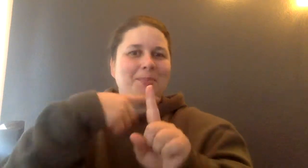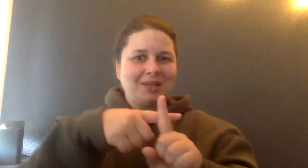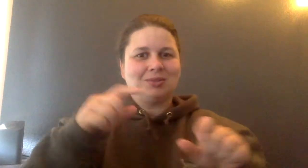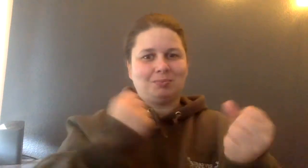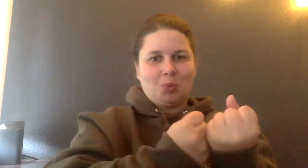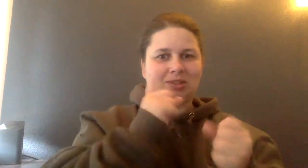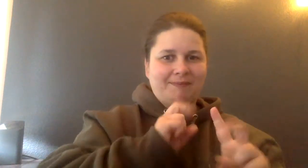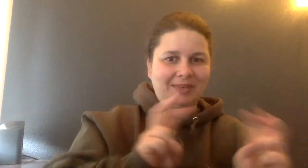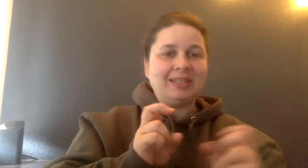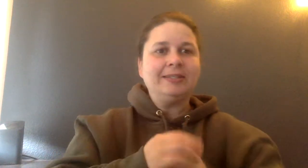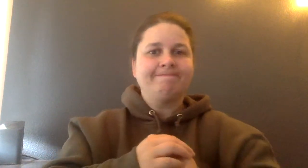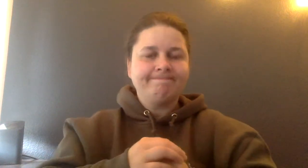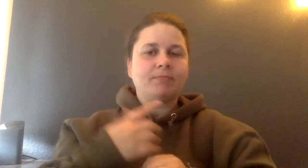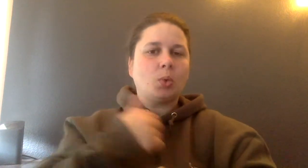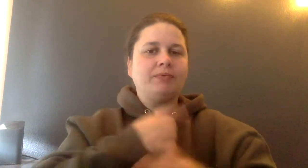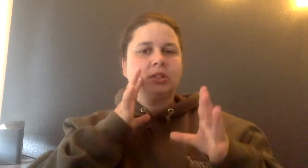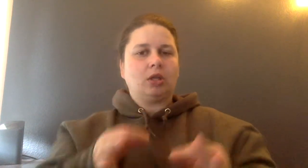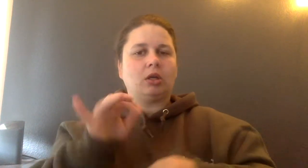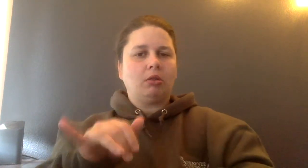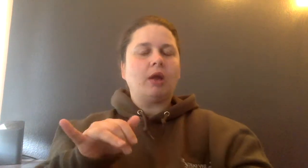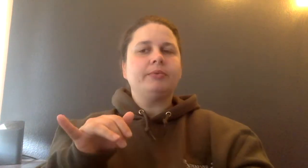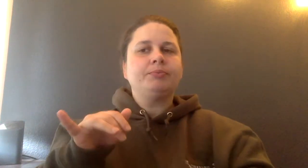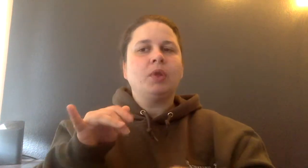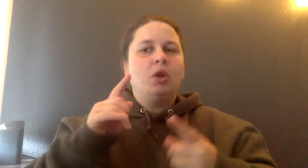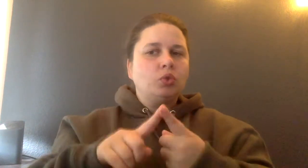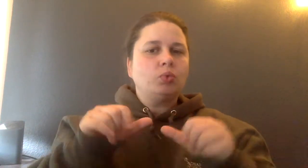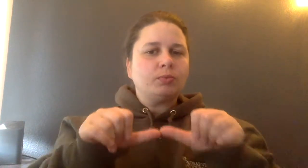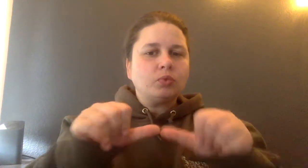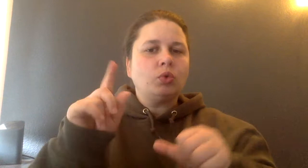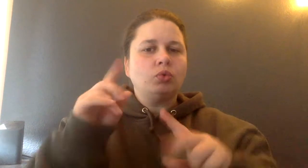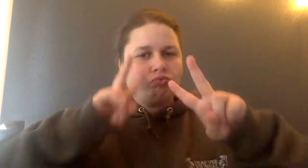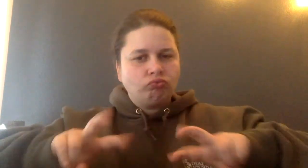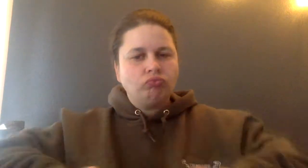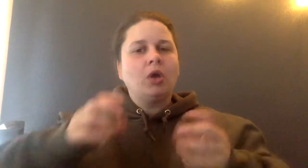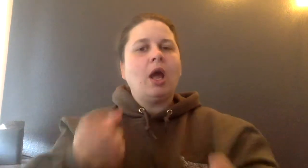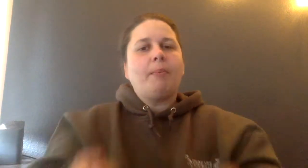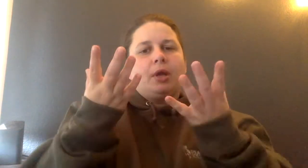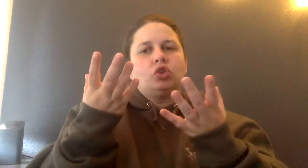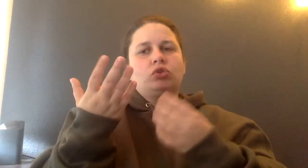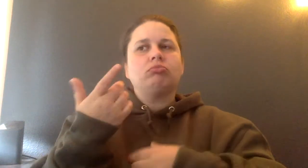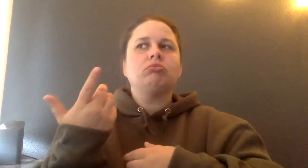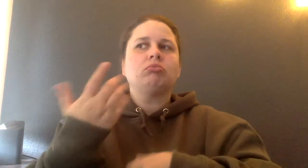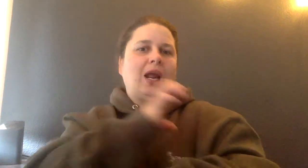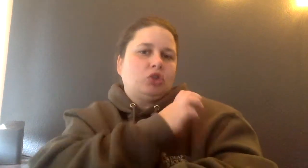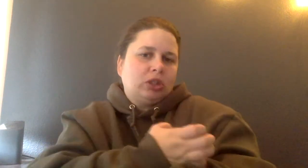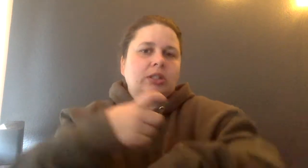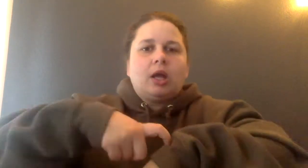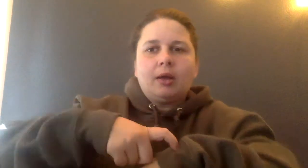Working full time plus doing Deaf Vee we've decided that it's important to spend some time assessing how much community support there is, we are looking at funding.